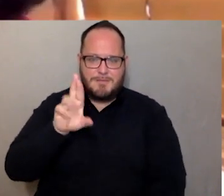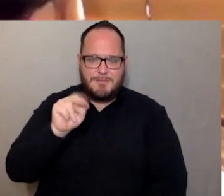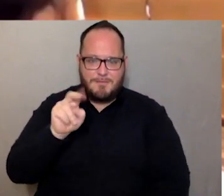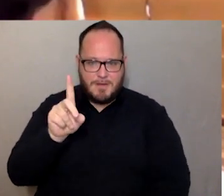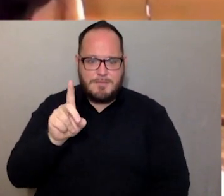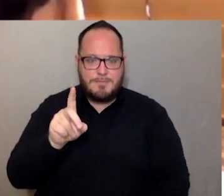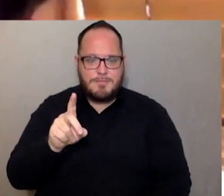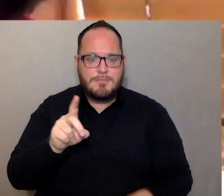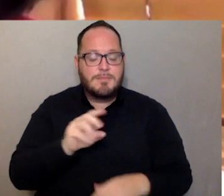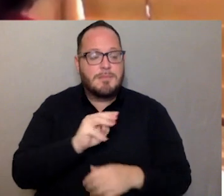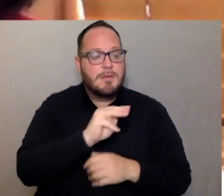OVER 100 COMMUNITY PARTNERS, HAVE COME TOGETHER TO CREATE THE